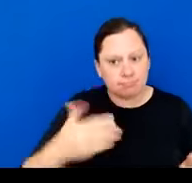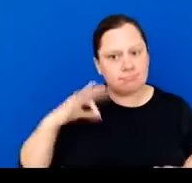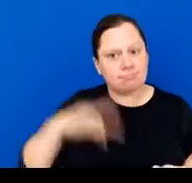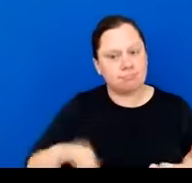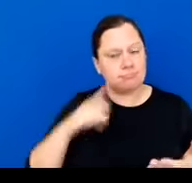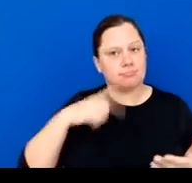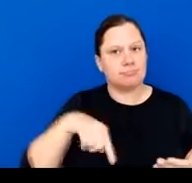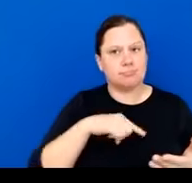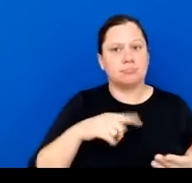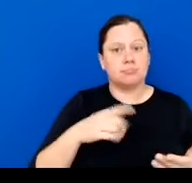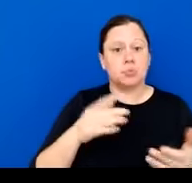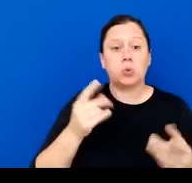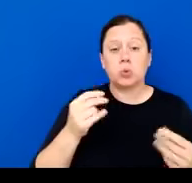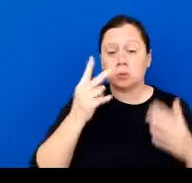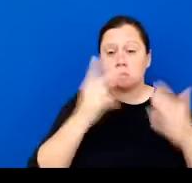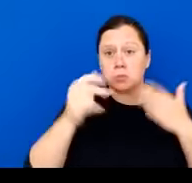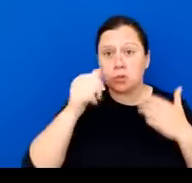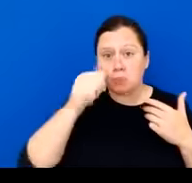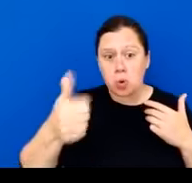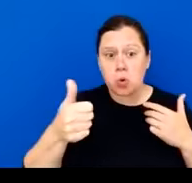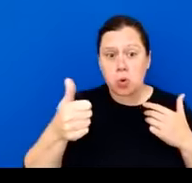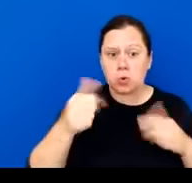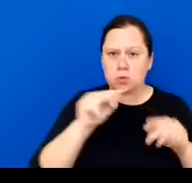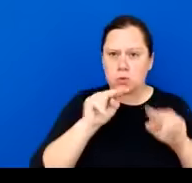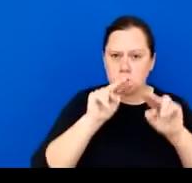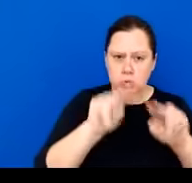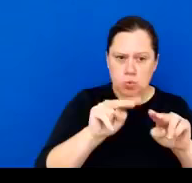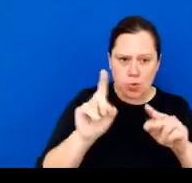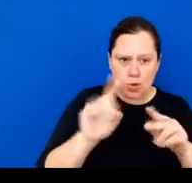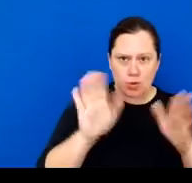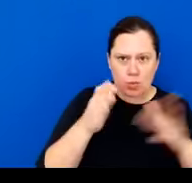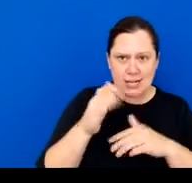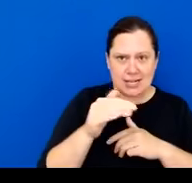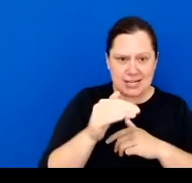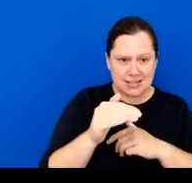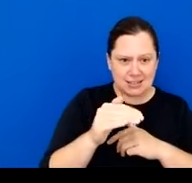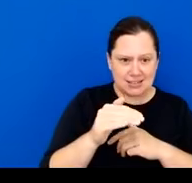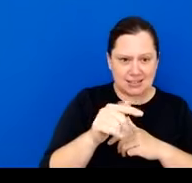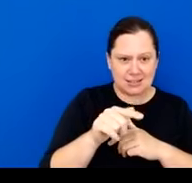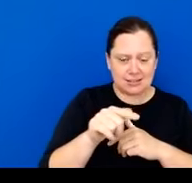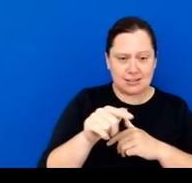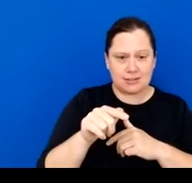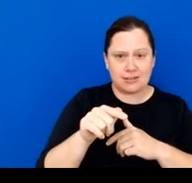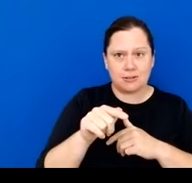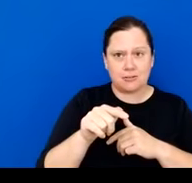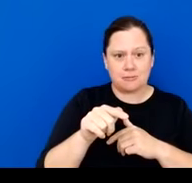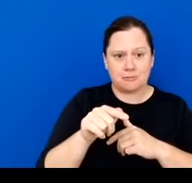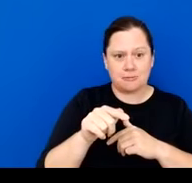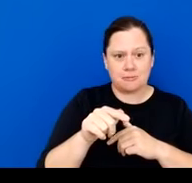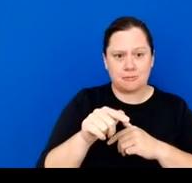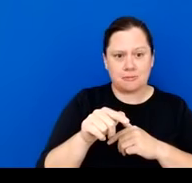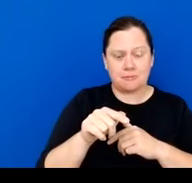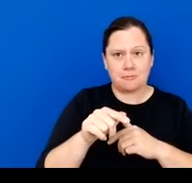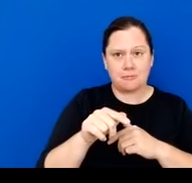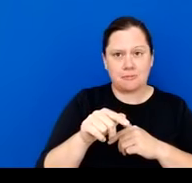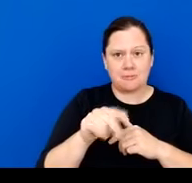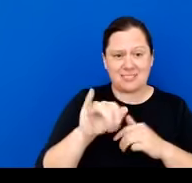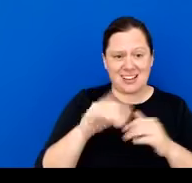the west southwest so what that means for us is this line perimeter down here the wind's going to be very favorable